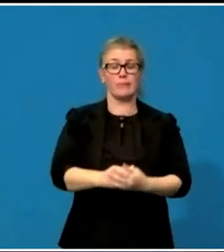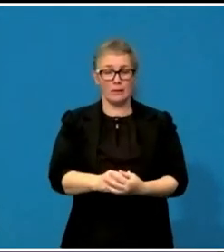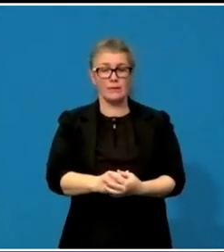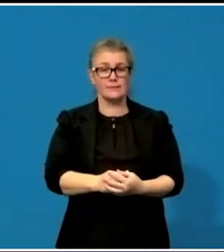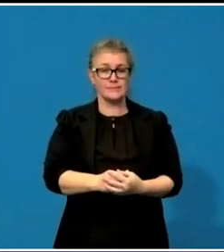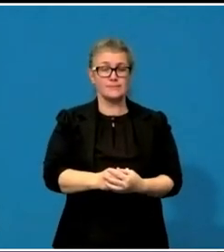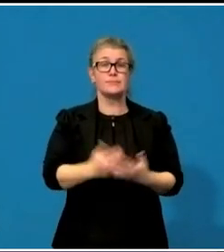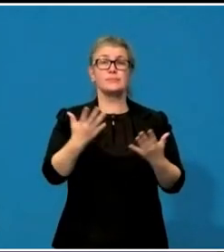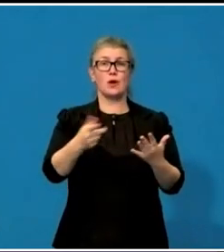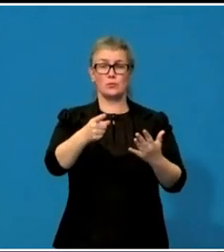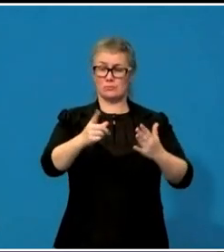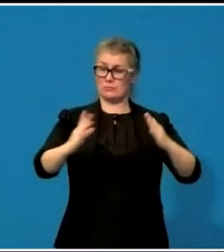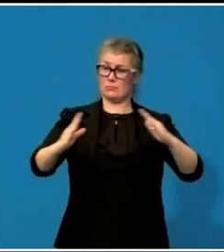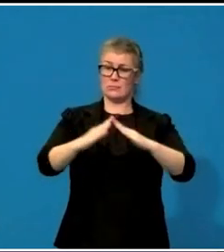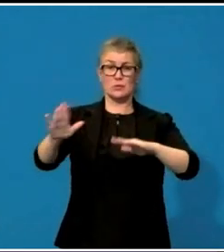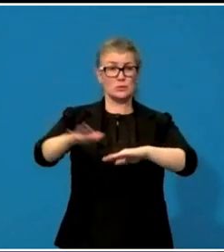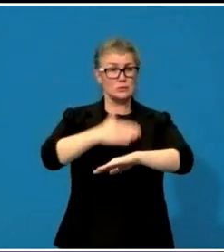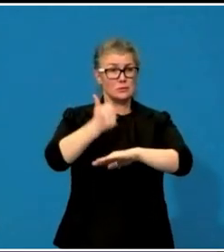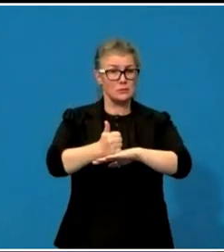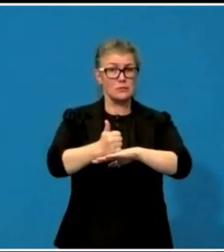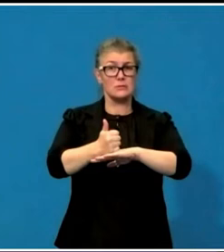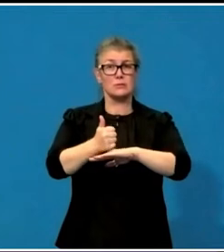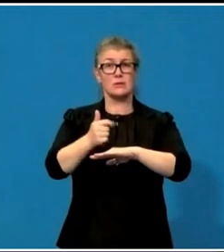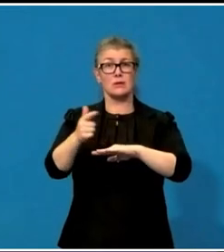is that common in your experience? No, it's not very common at all.